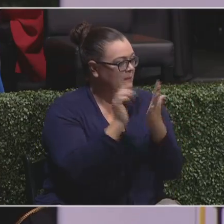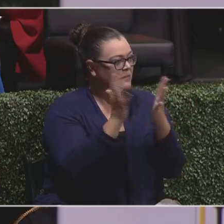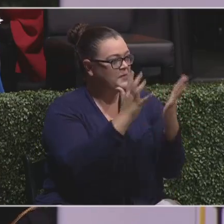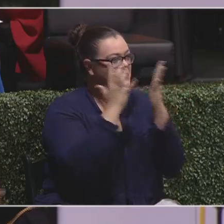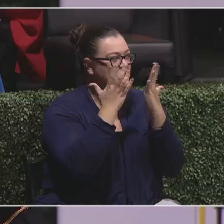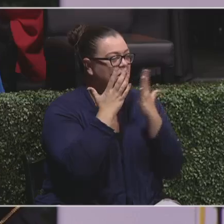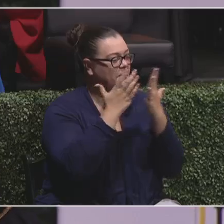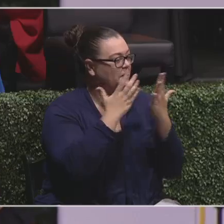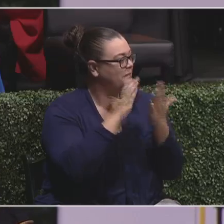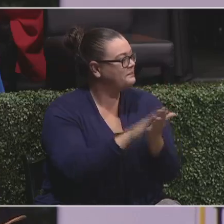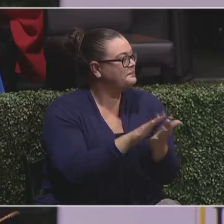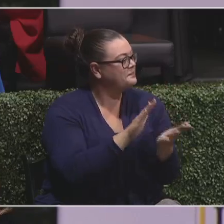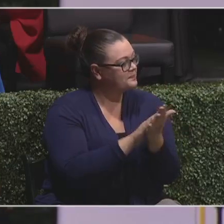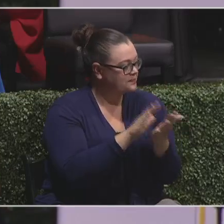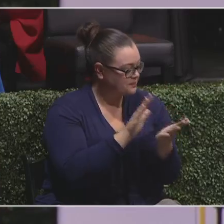"NEW YORK TIMES" RANKED CAL STATE LA